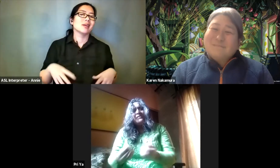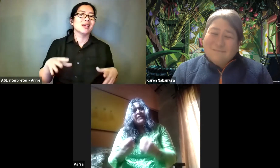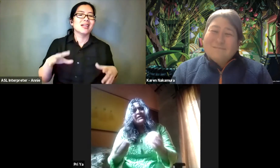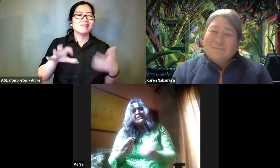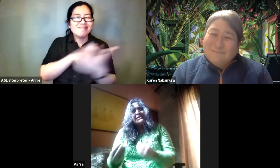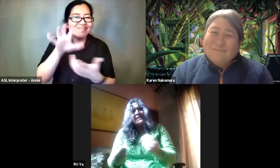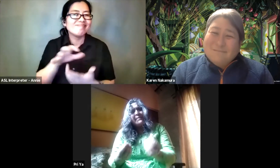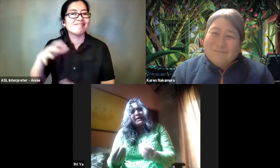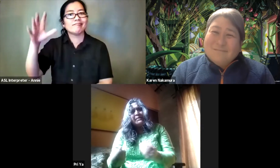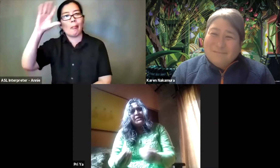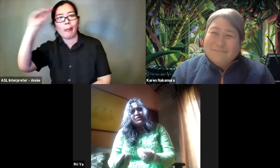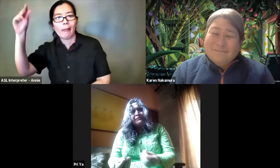there's some element of.